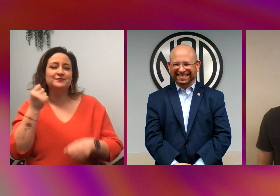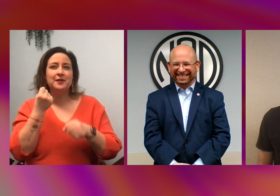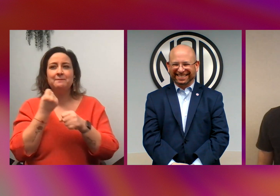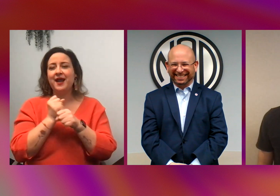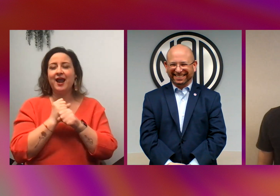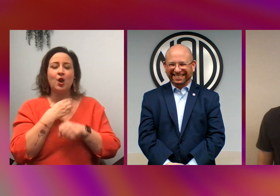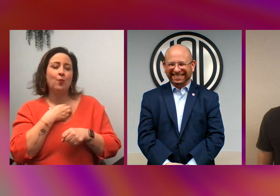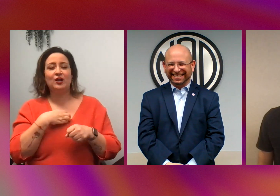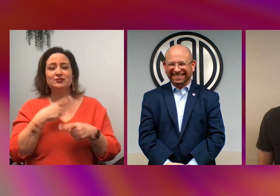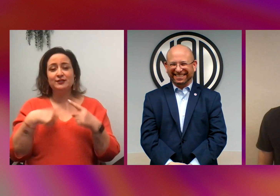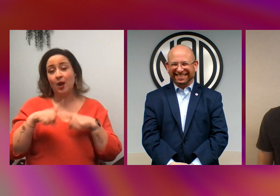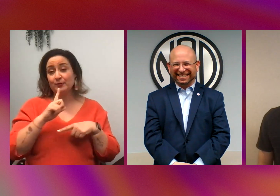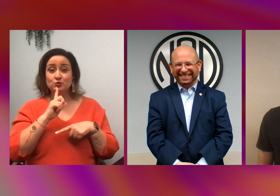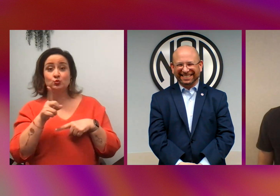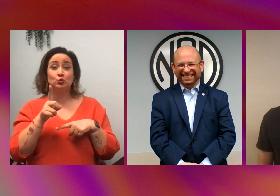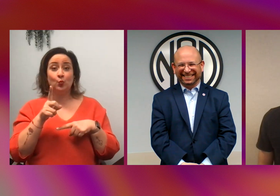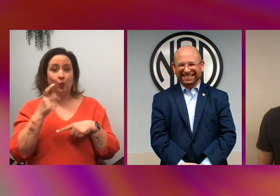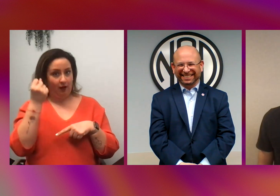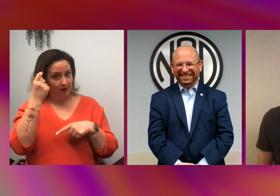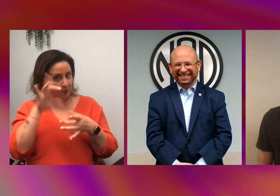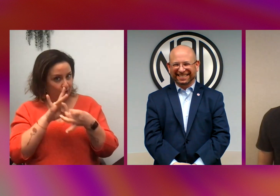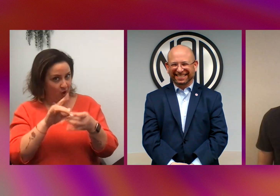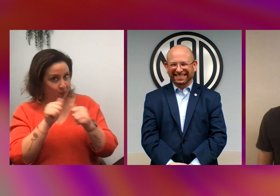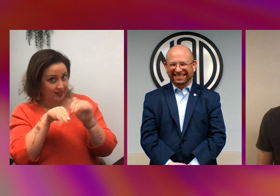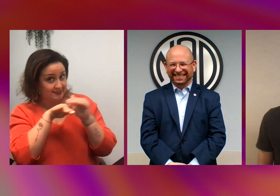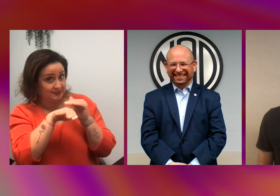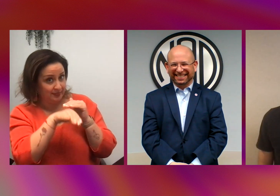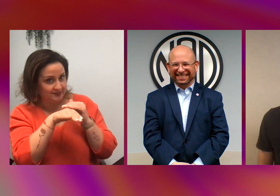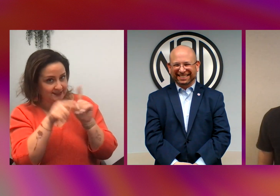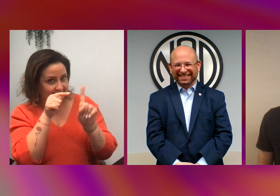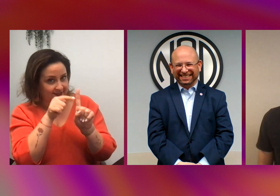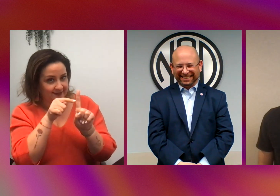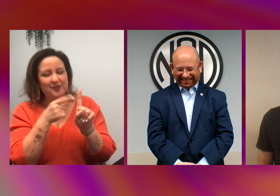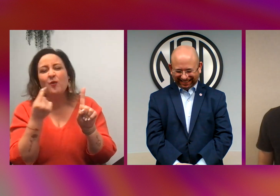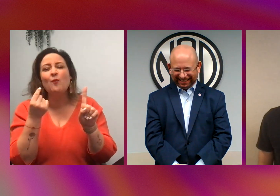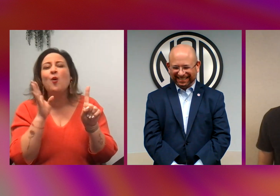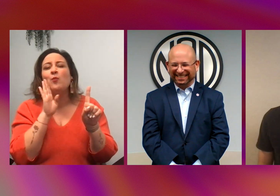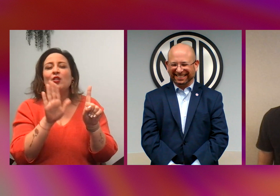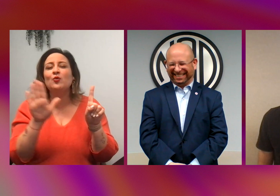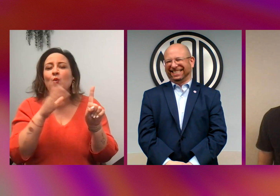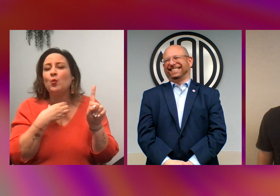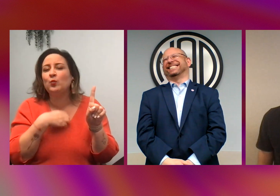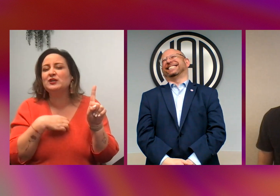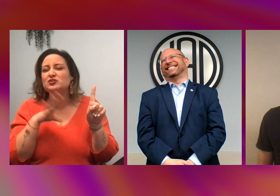Now, mind you, we're talking about accessibility. What would you do?